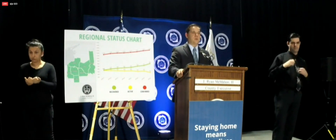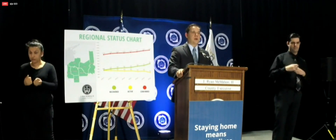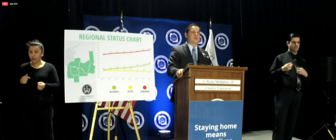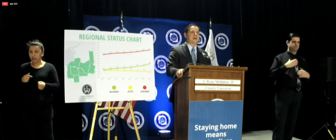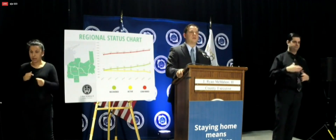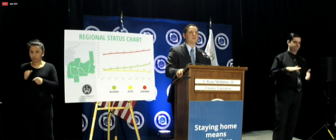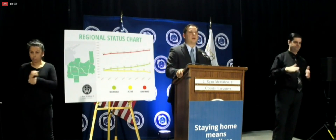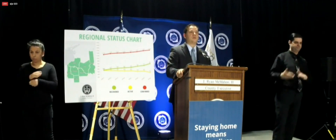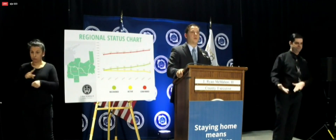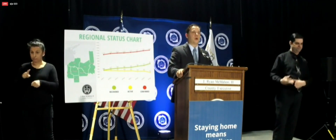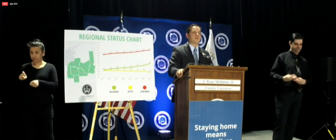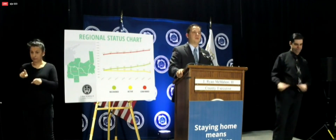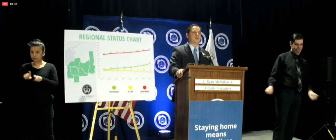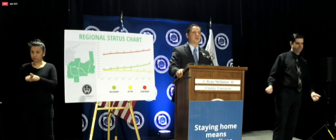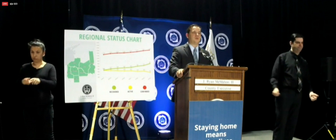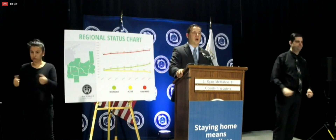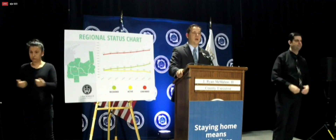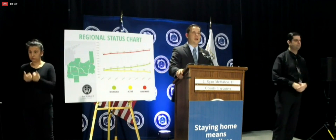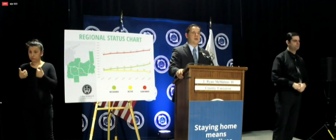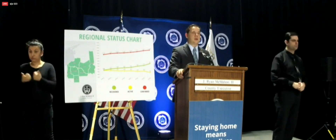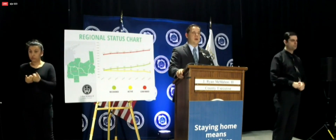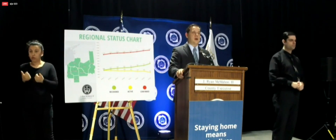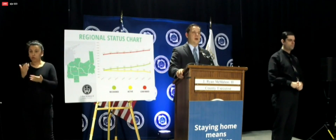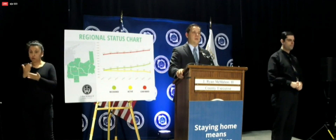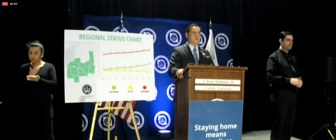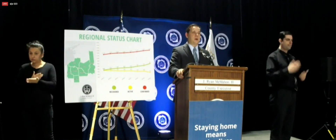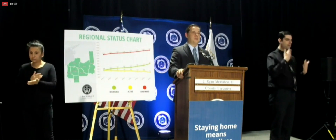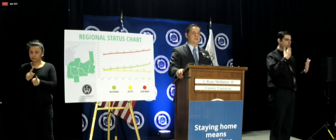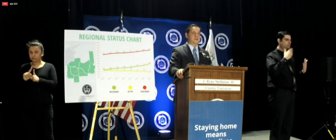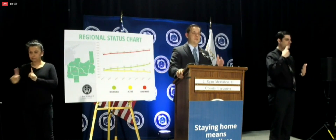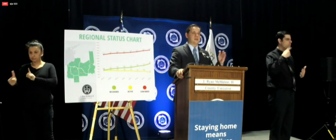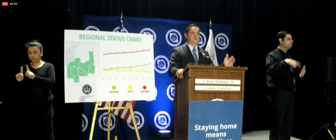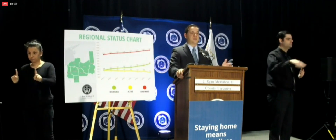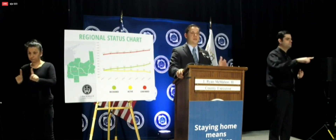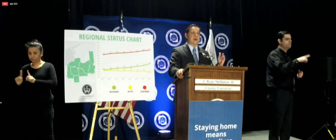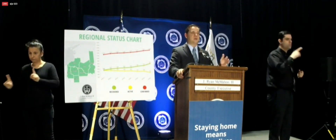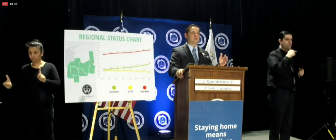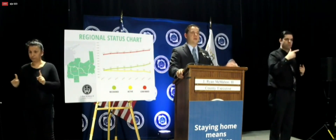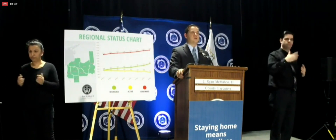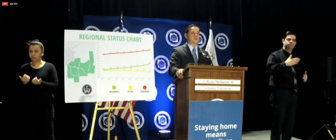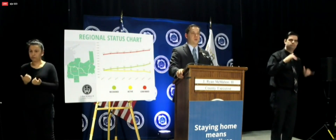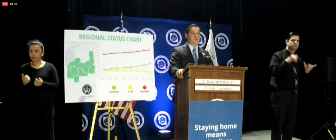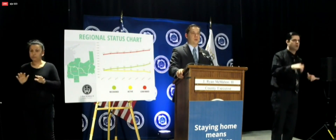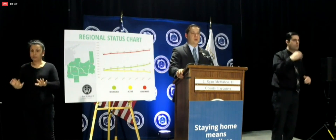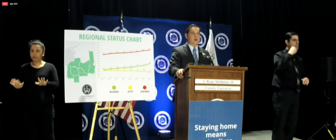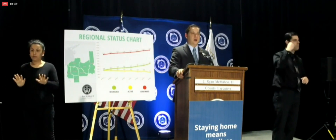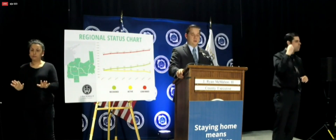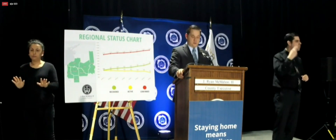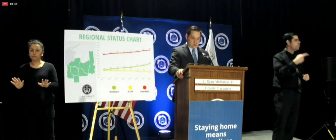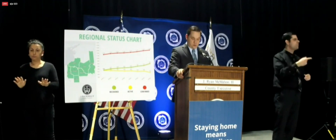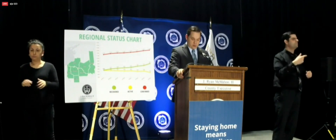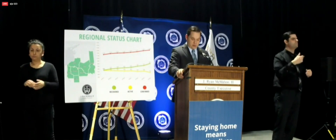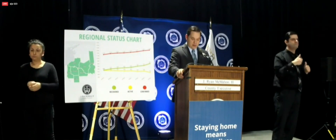AND ONE OF THE ONLY MITIGATION TOOLS THAT WE HAVE IN THIS FIGHT. SO, I WANT TO THANK EVERYBODY FOR EVERYTHING THAT YOU HAVE DONE.